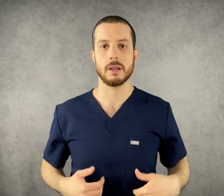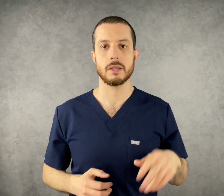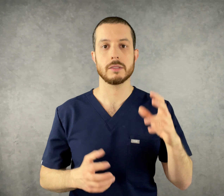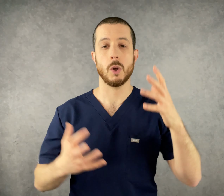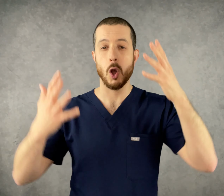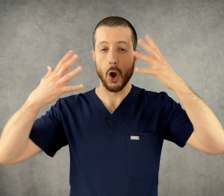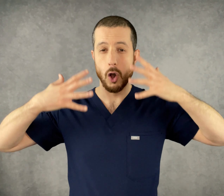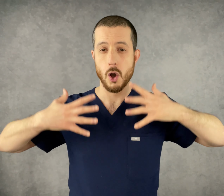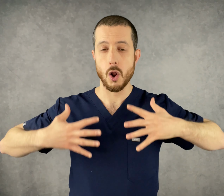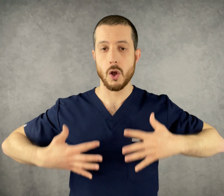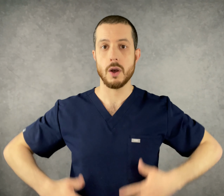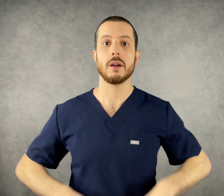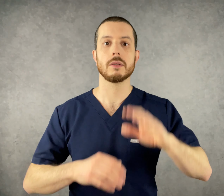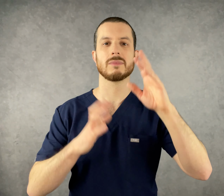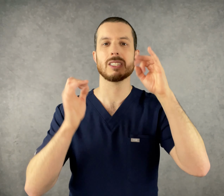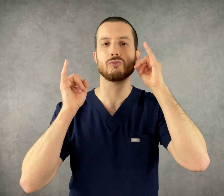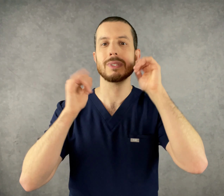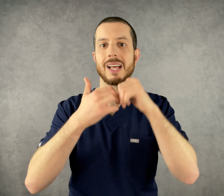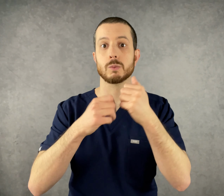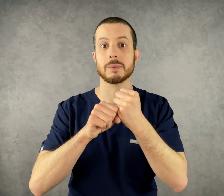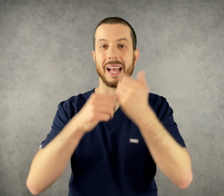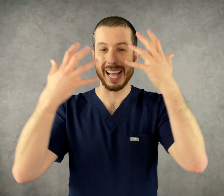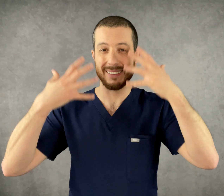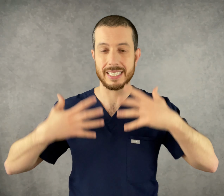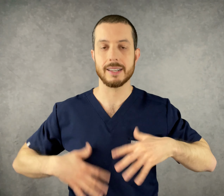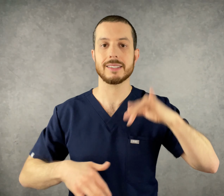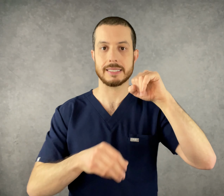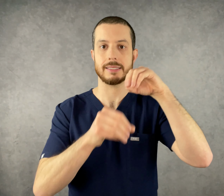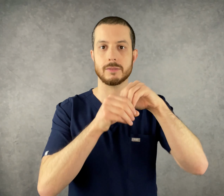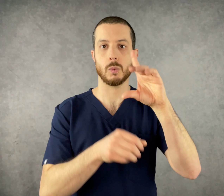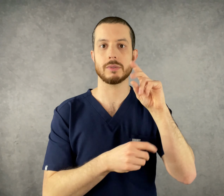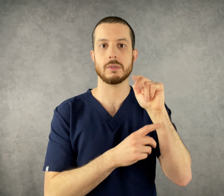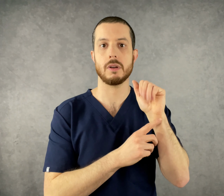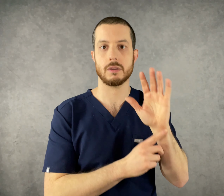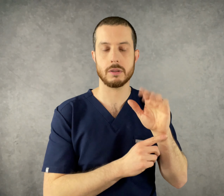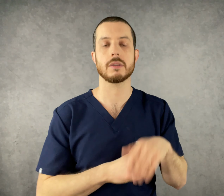Instructions on how to make everything in your body. Your DNA contains all that.